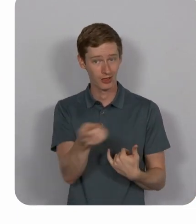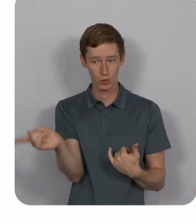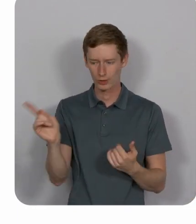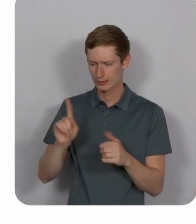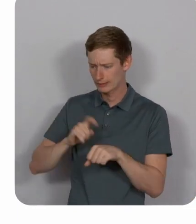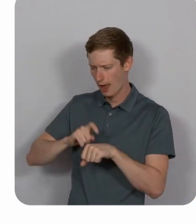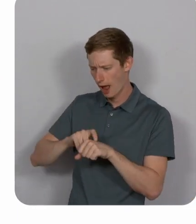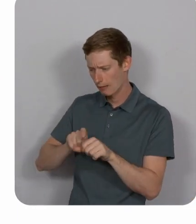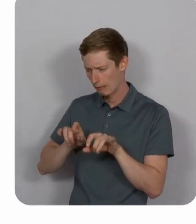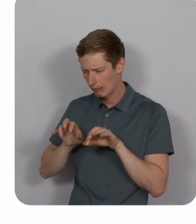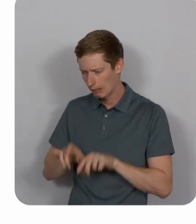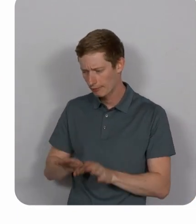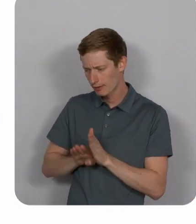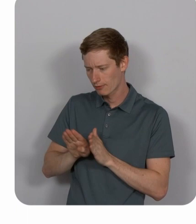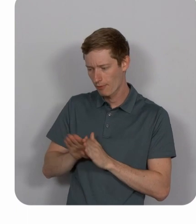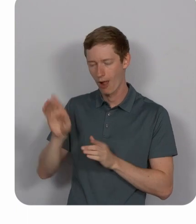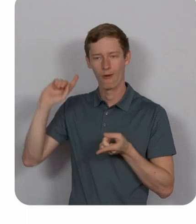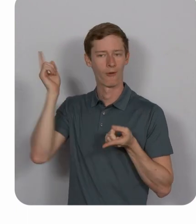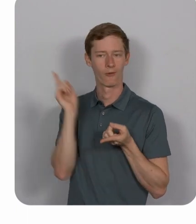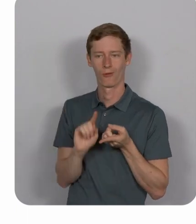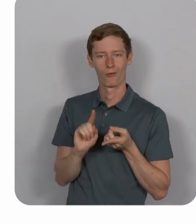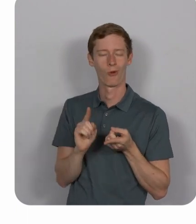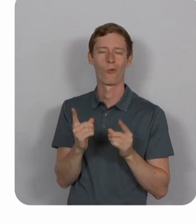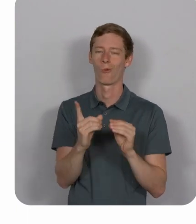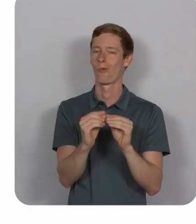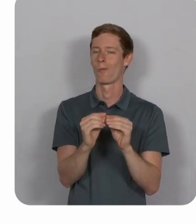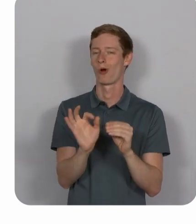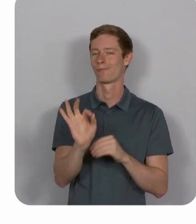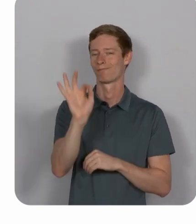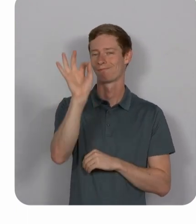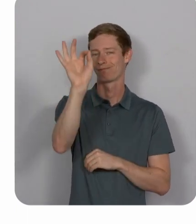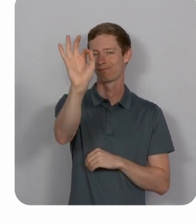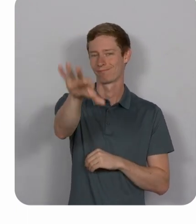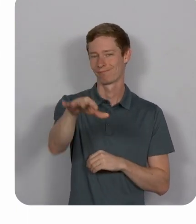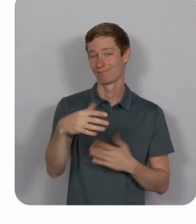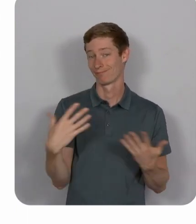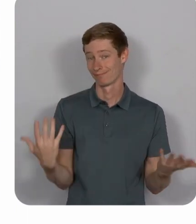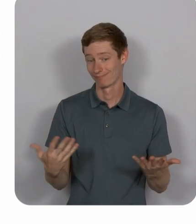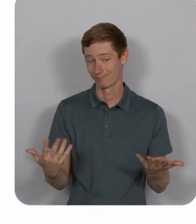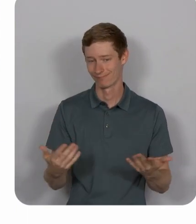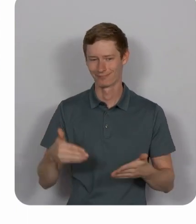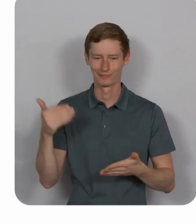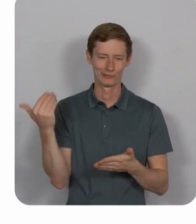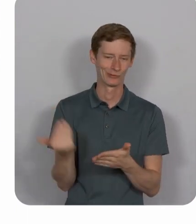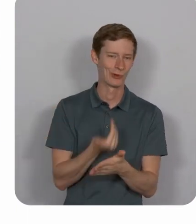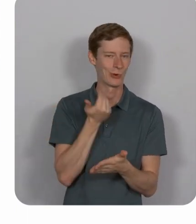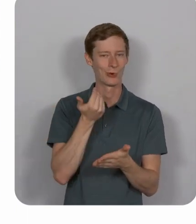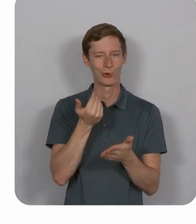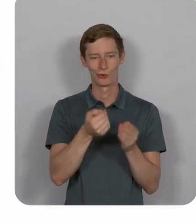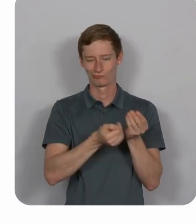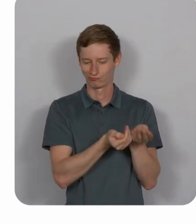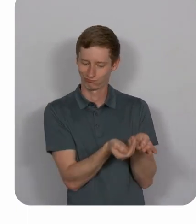there's just one more thing I want to leave you with today. It is a brand new suite of templates showcasing